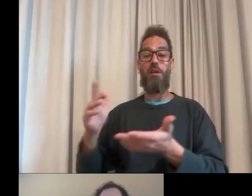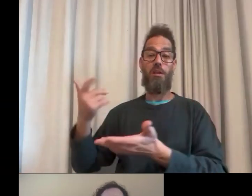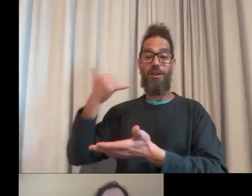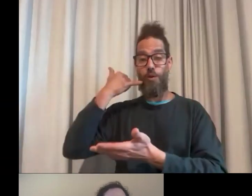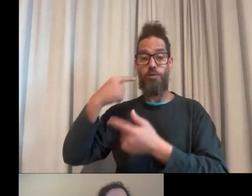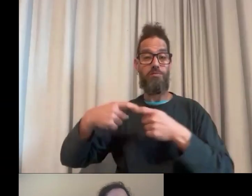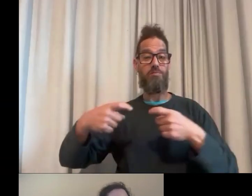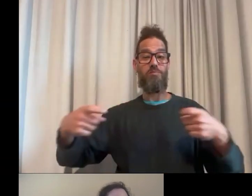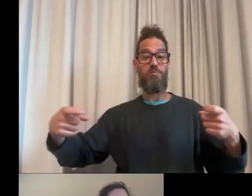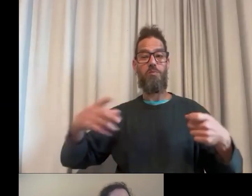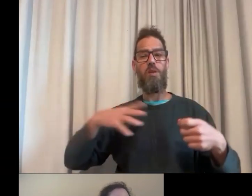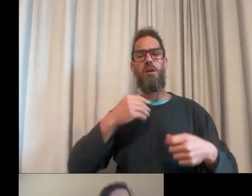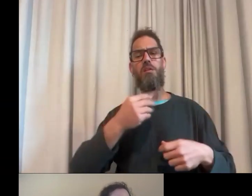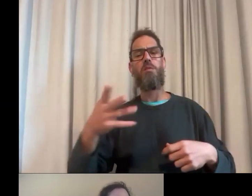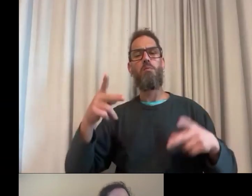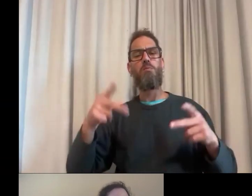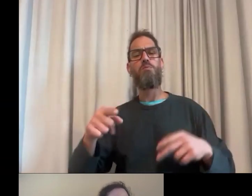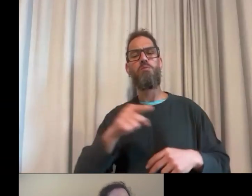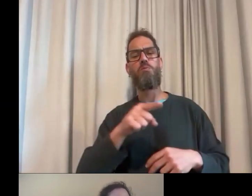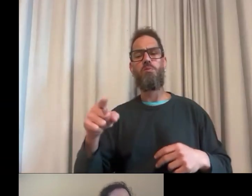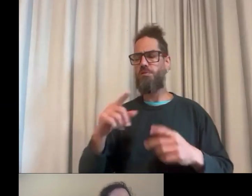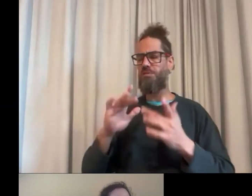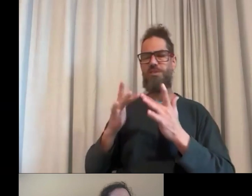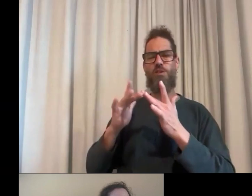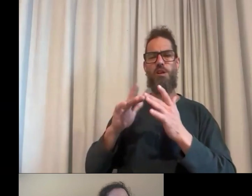And if you're wondering what kind of digital documents?